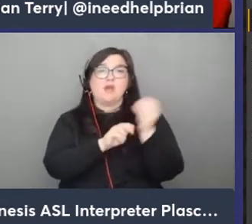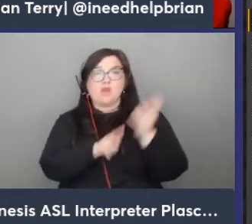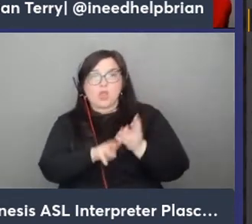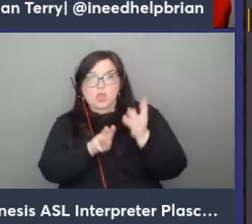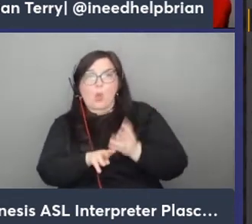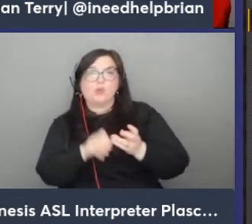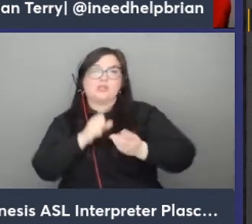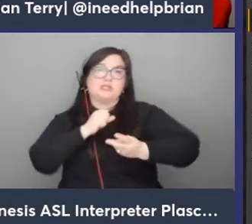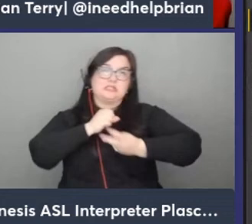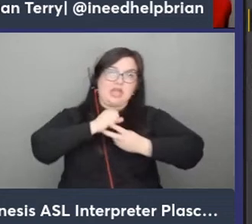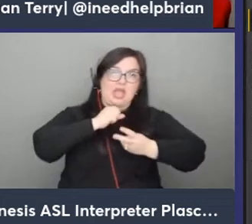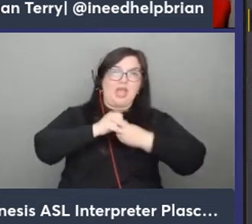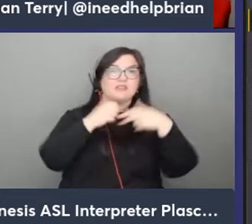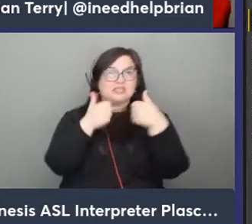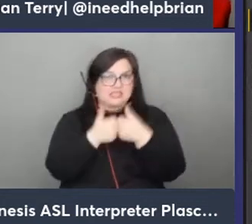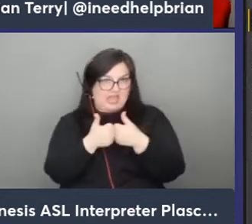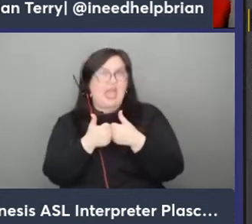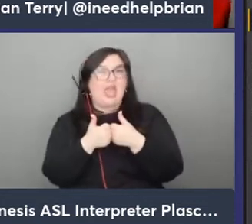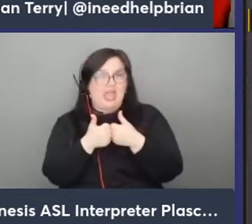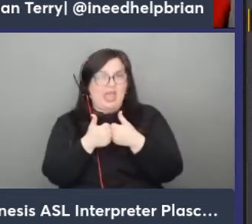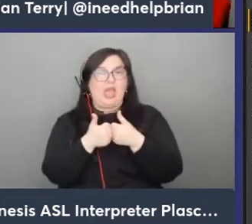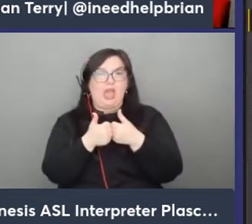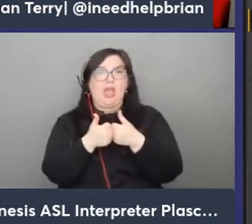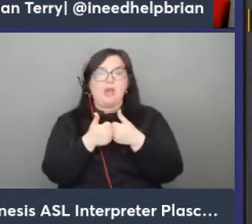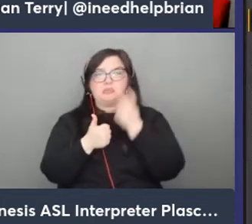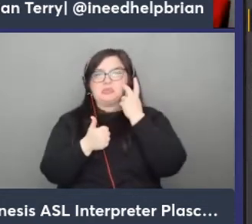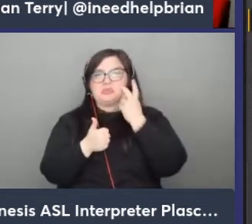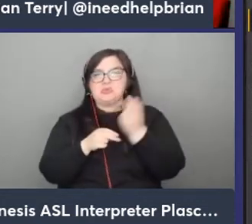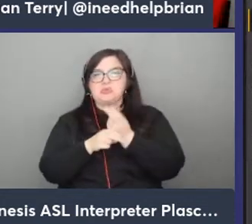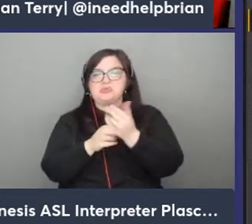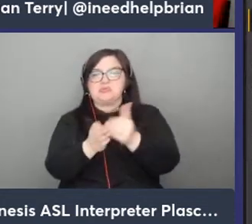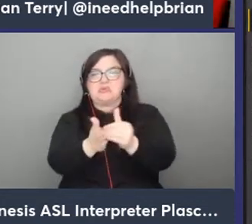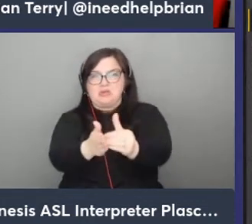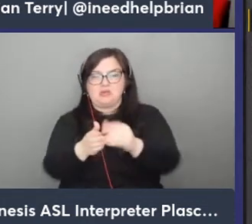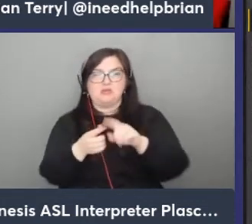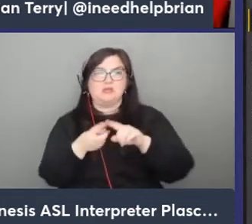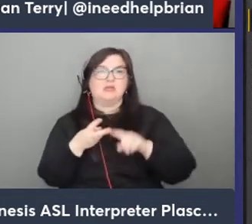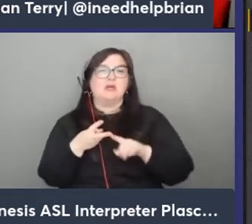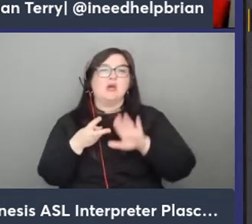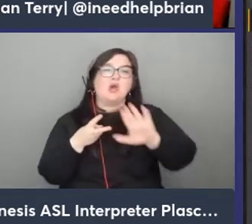Like that's one of the ways in which we see it being used, is if you have, if you wanna save your progress,